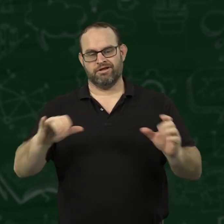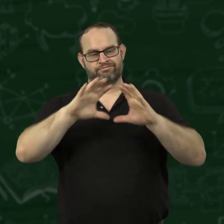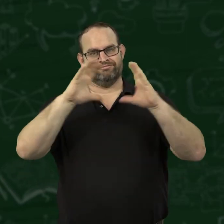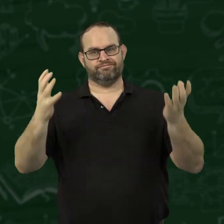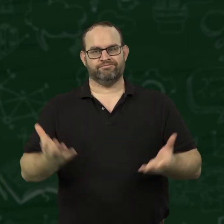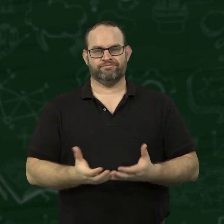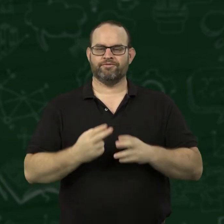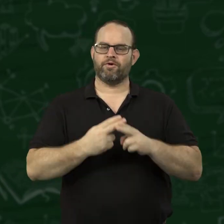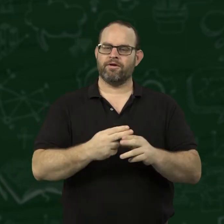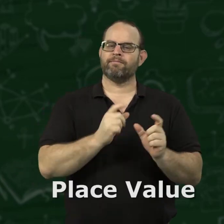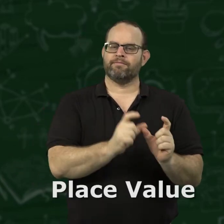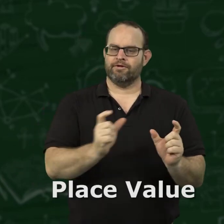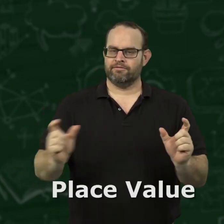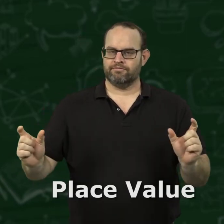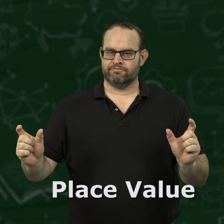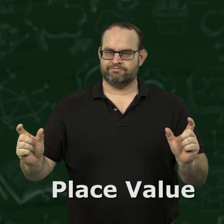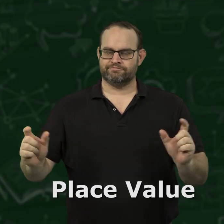Those are examples of Place Value.